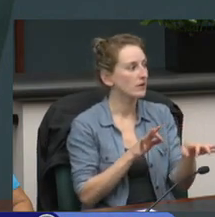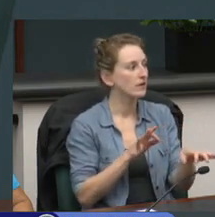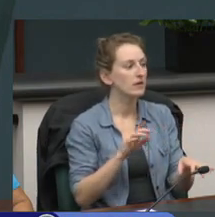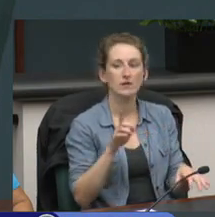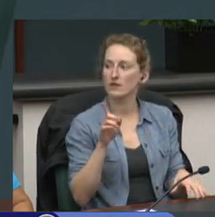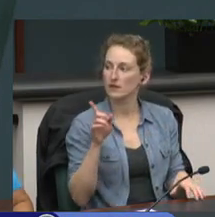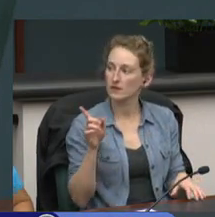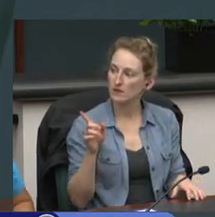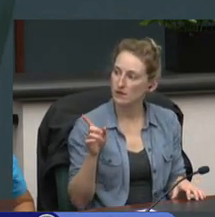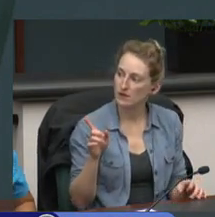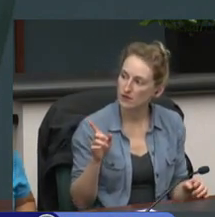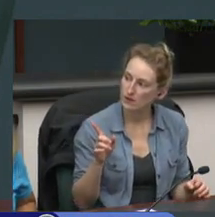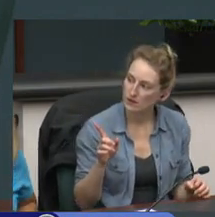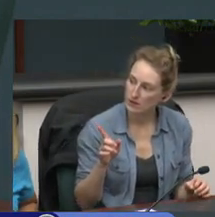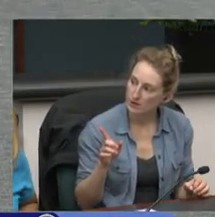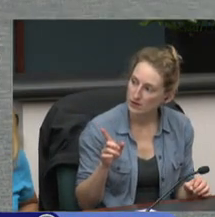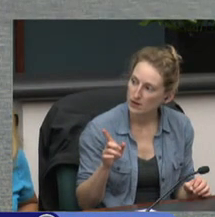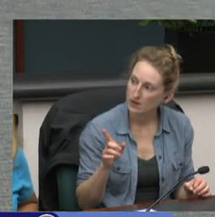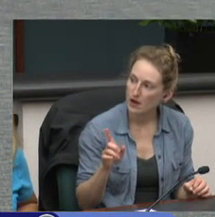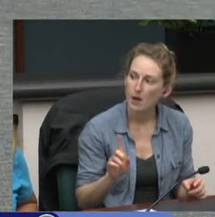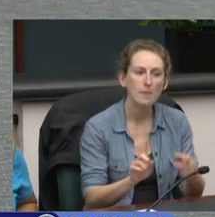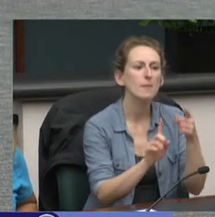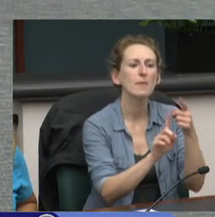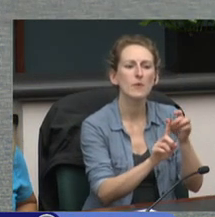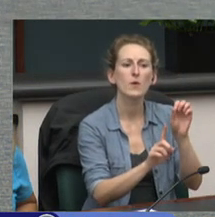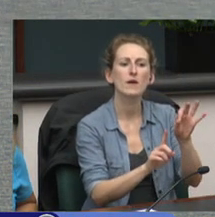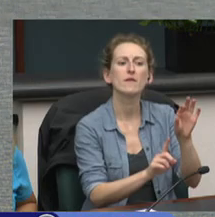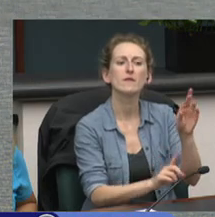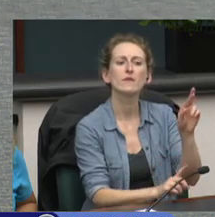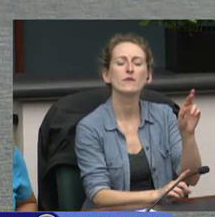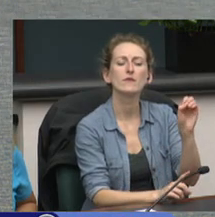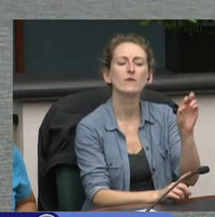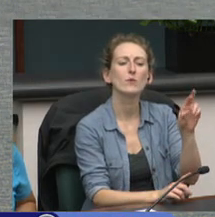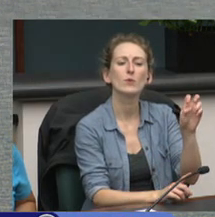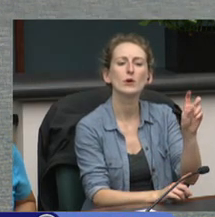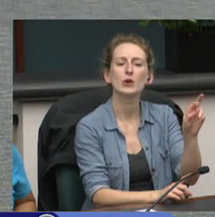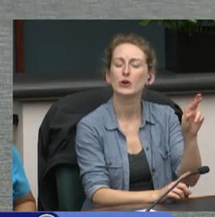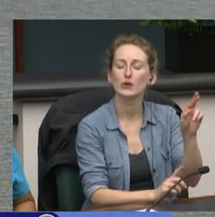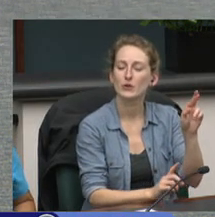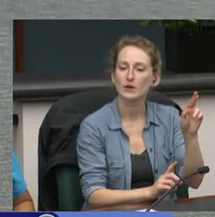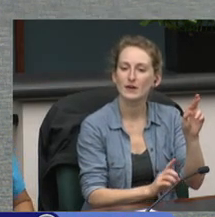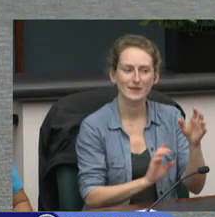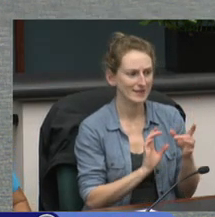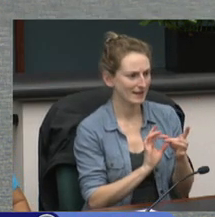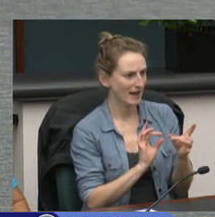comment period about chapter 5 I didn't recognize anything about chapter 5 in